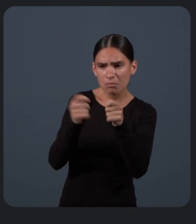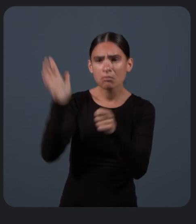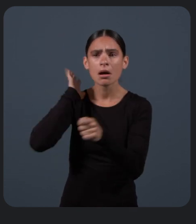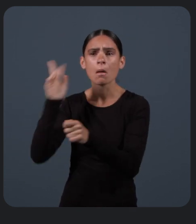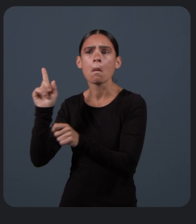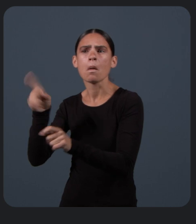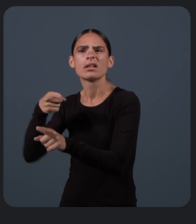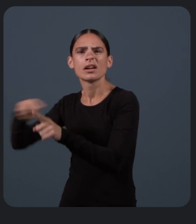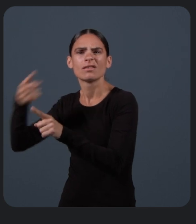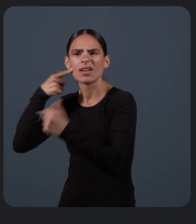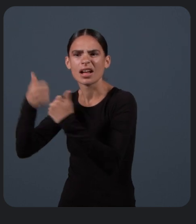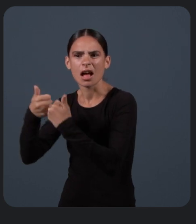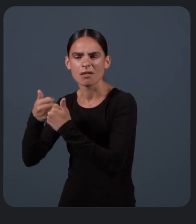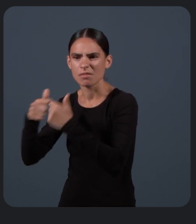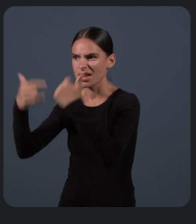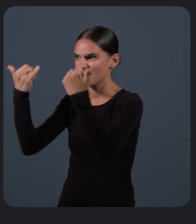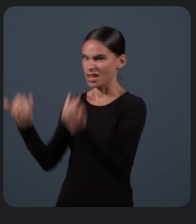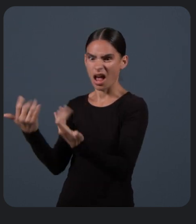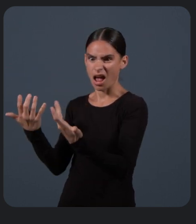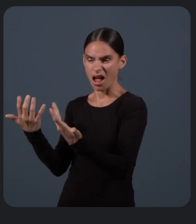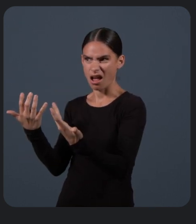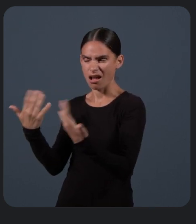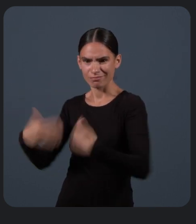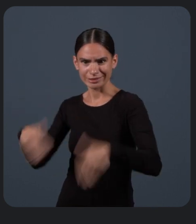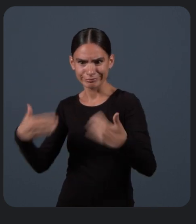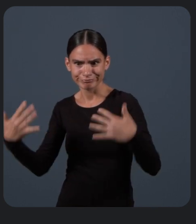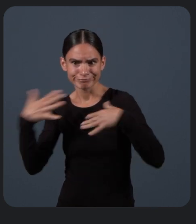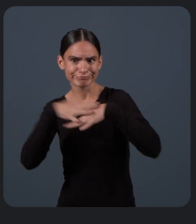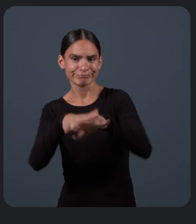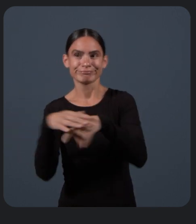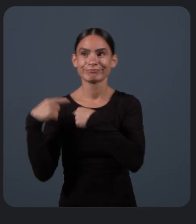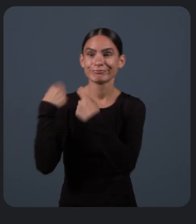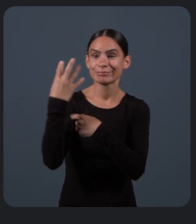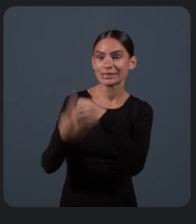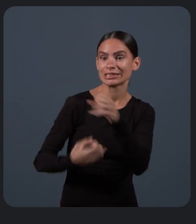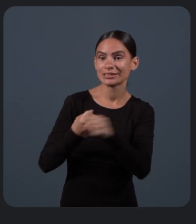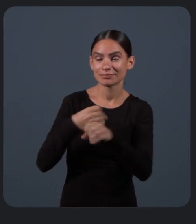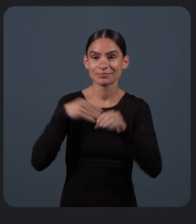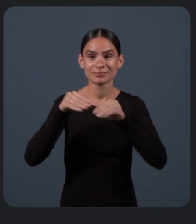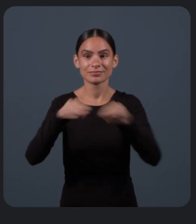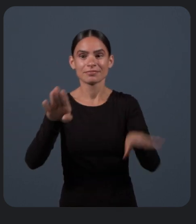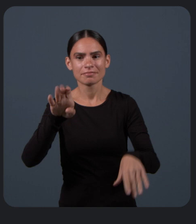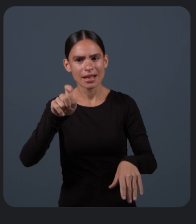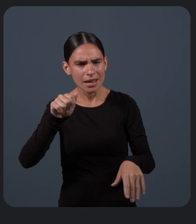And, over the last four years since our first beta, we've been gradually building on those foundations.